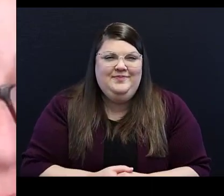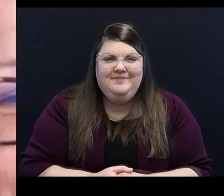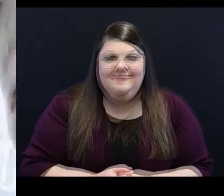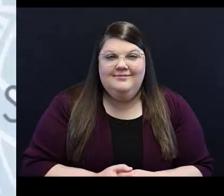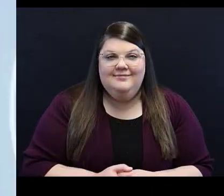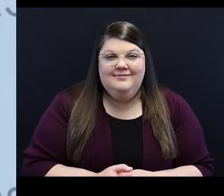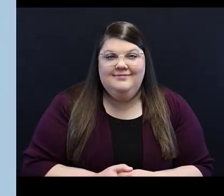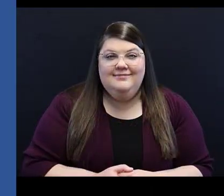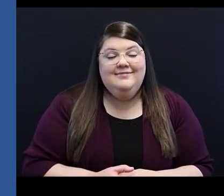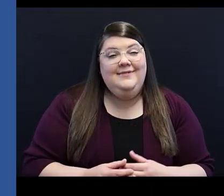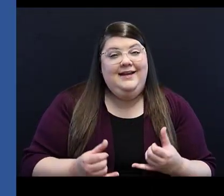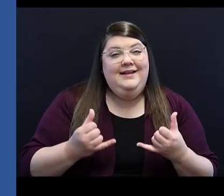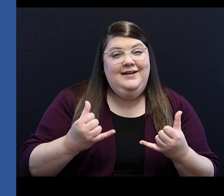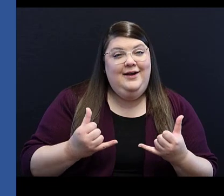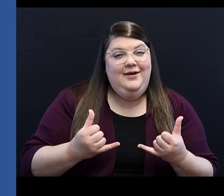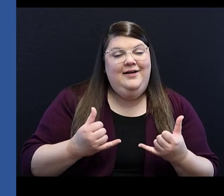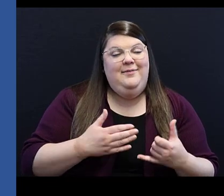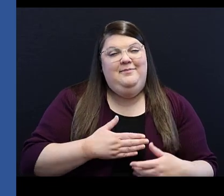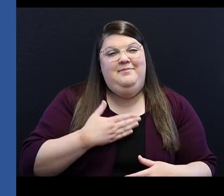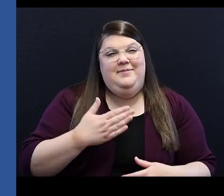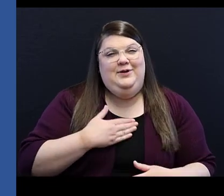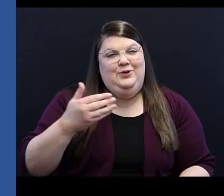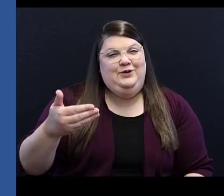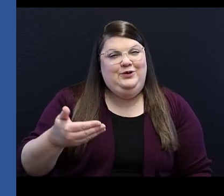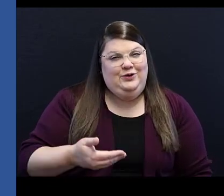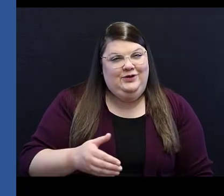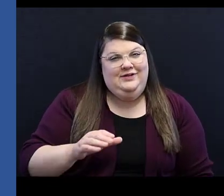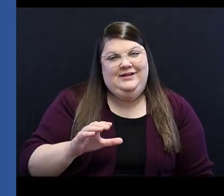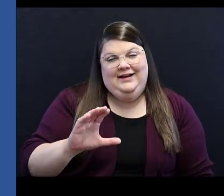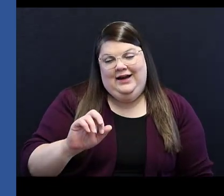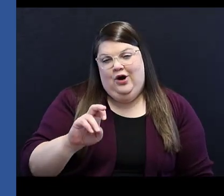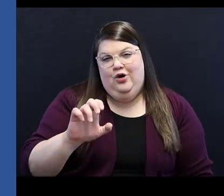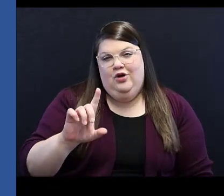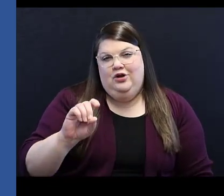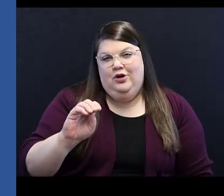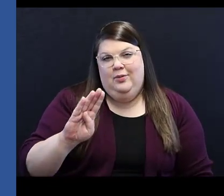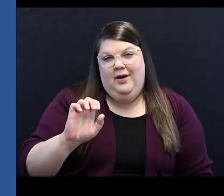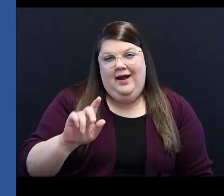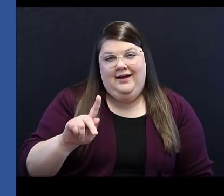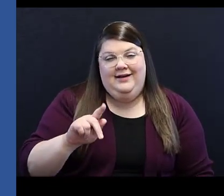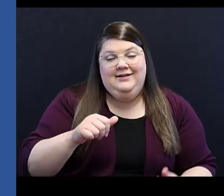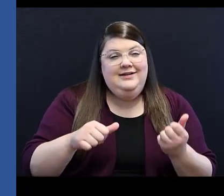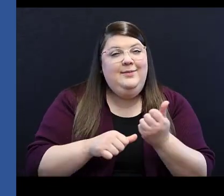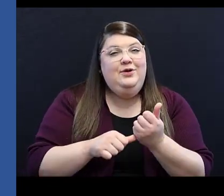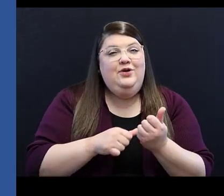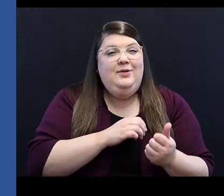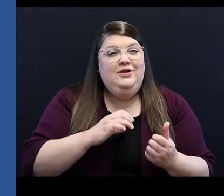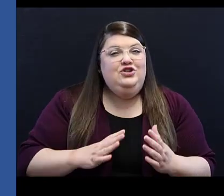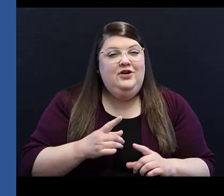At this time, I am pleased to introduce Carol Dobak, Deputy Commissioner from the Rehabilitation